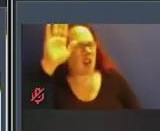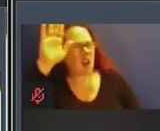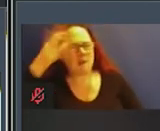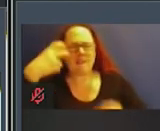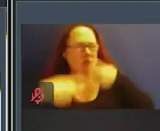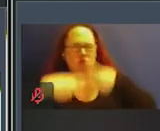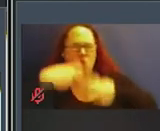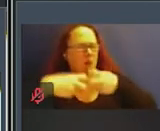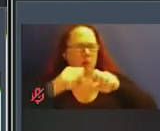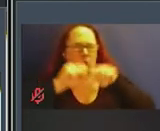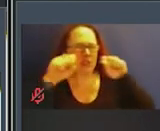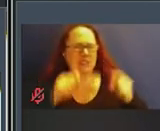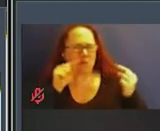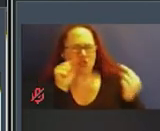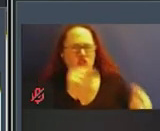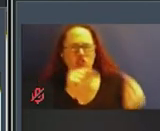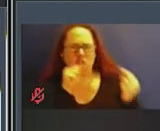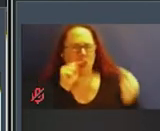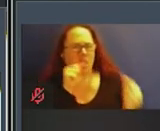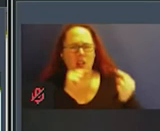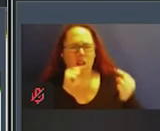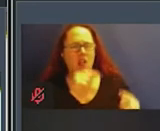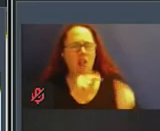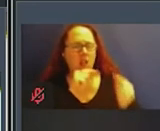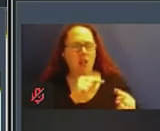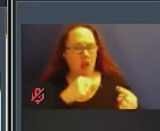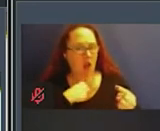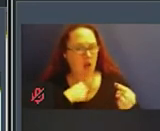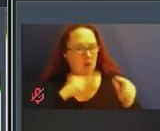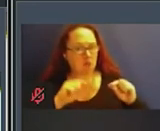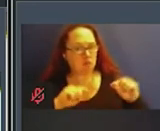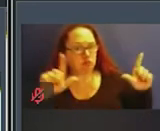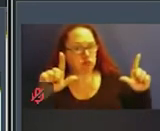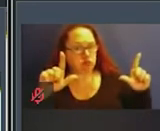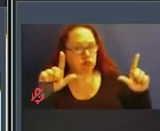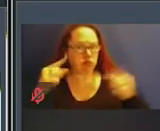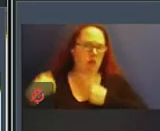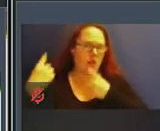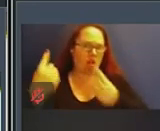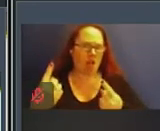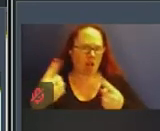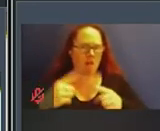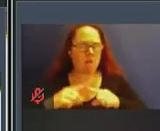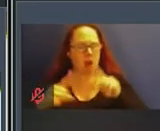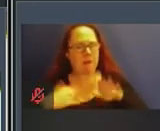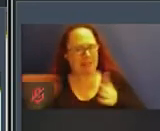I'm having problems with your system. I've been on the 25 after, but I am friends. Okay, wonderful.